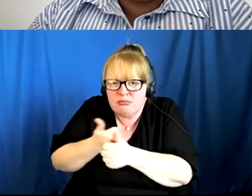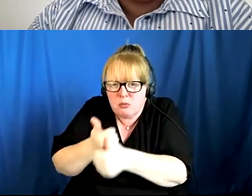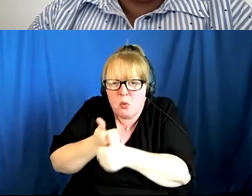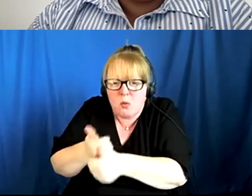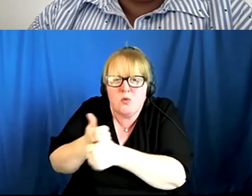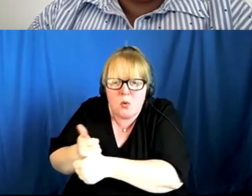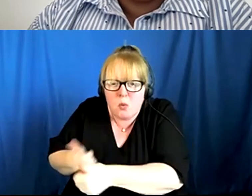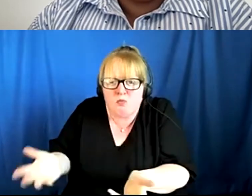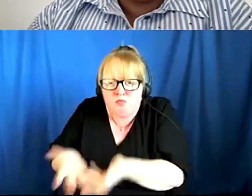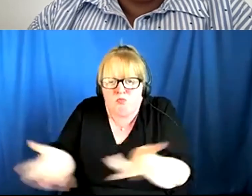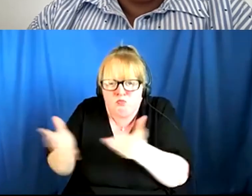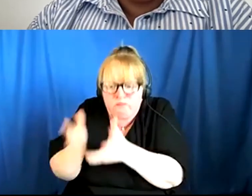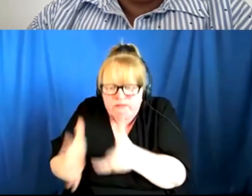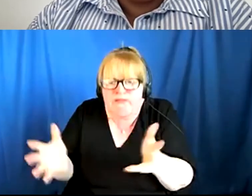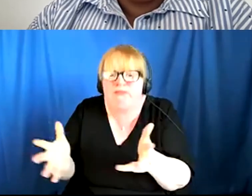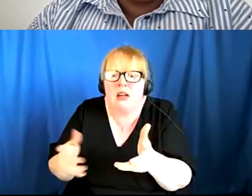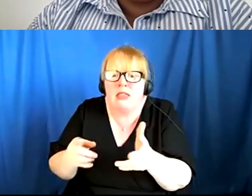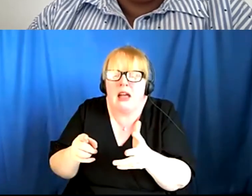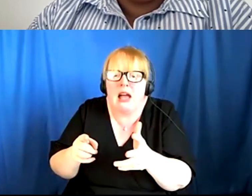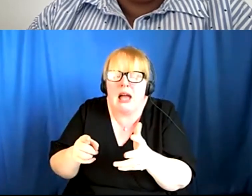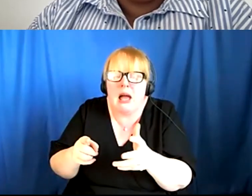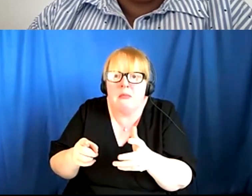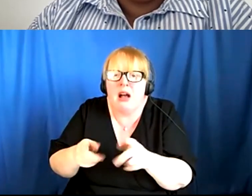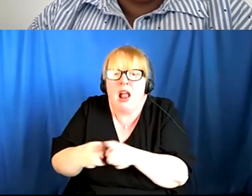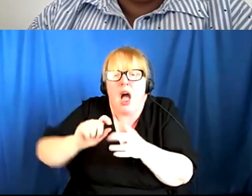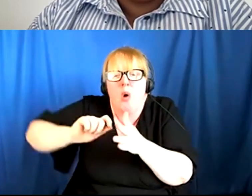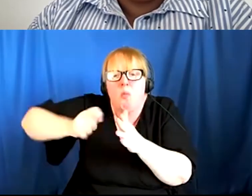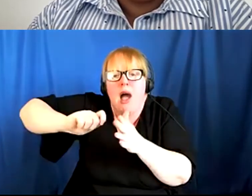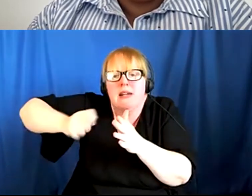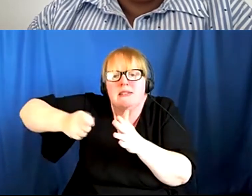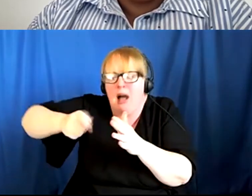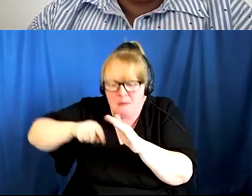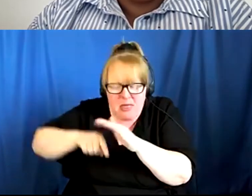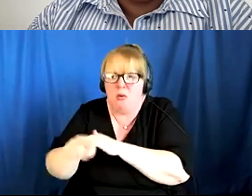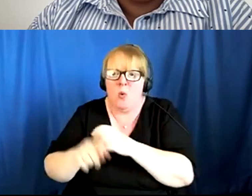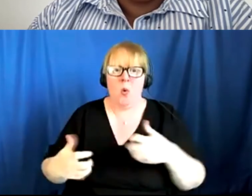There's a kind of questioning of norms and questioning of hierarchies and power dynamics,